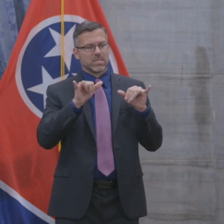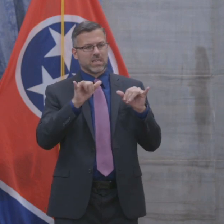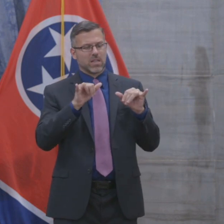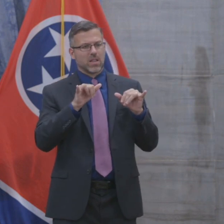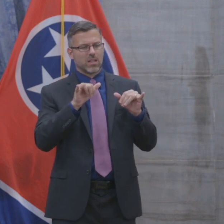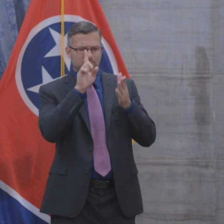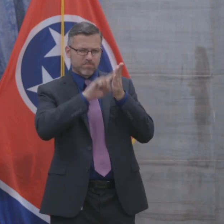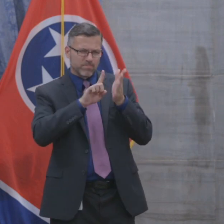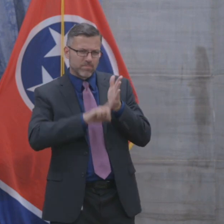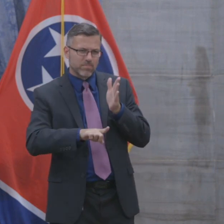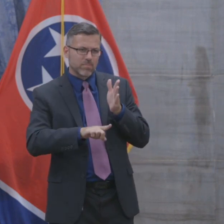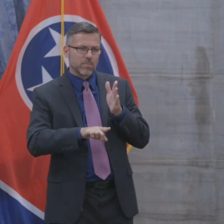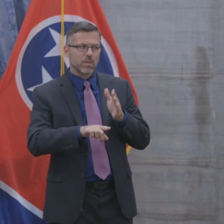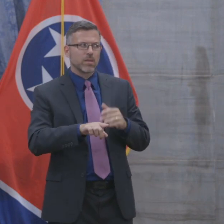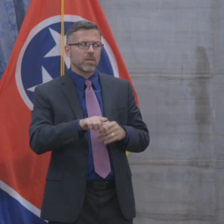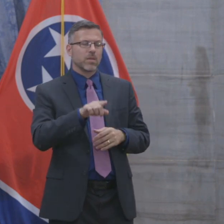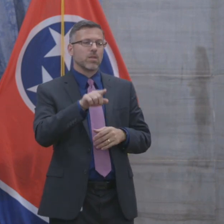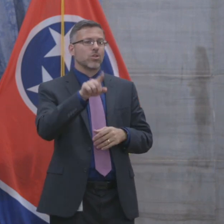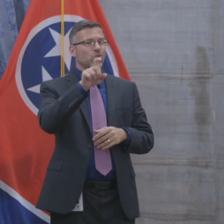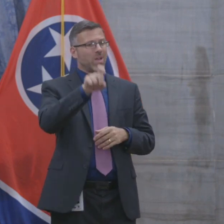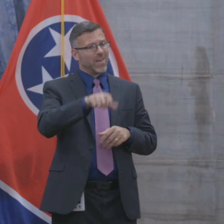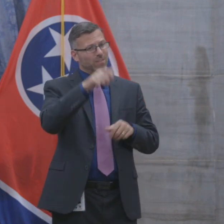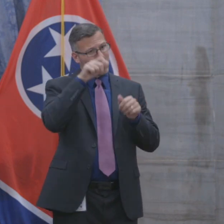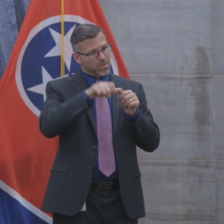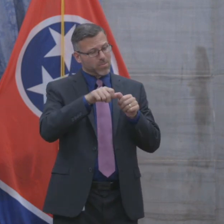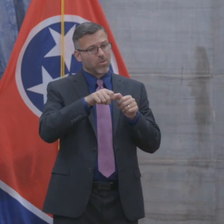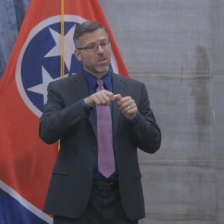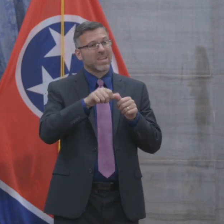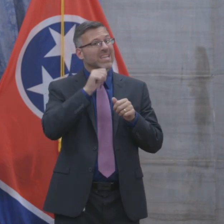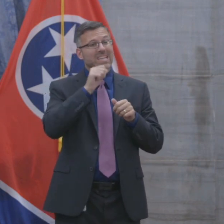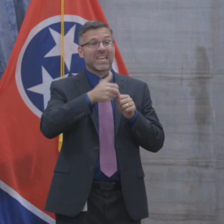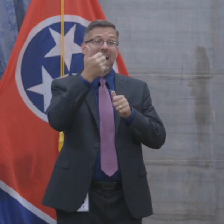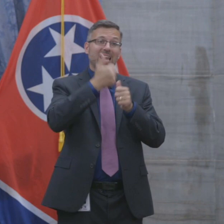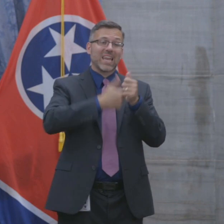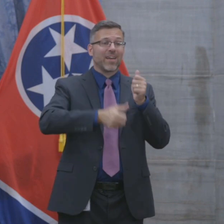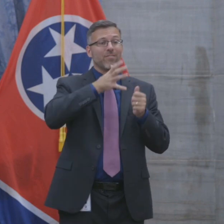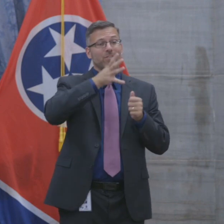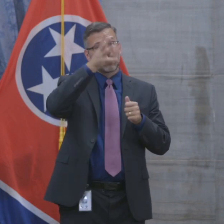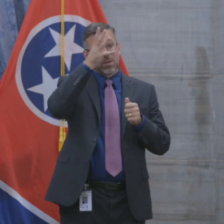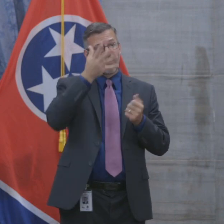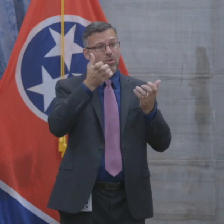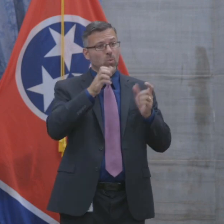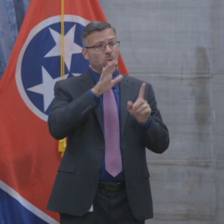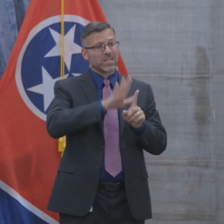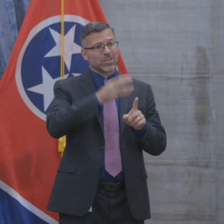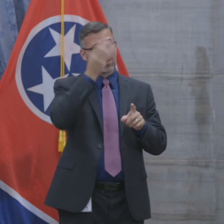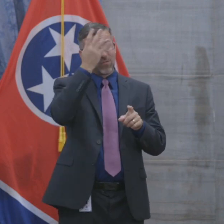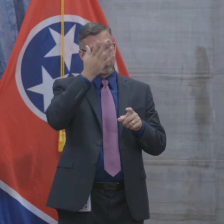know. Having broad information about other cases that are unrelated in the school, that would be the school's to